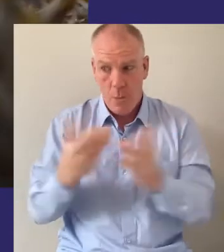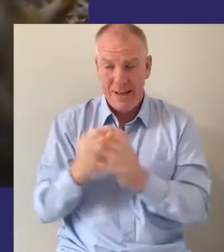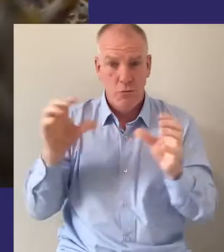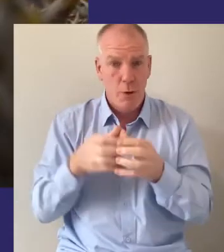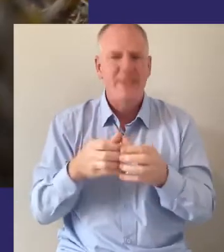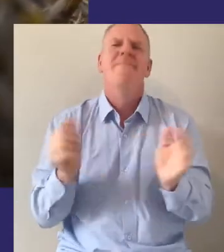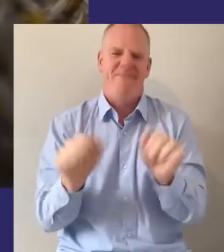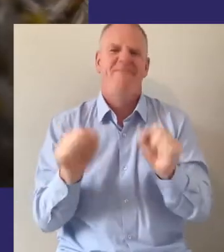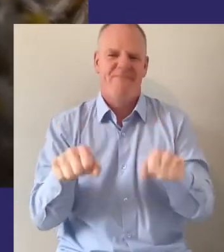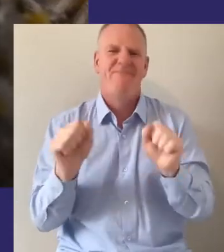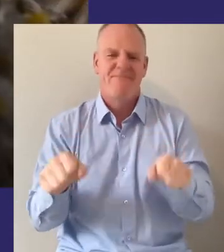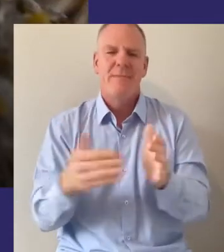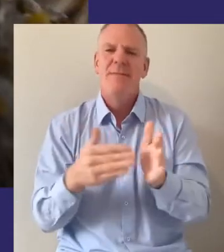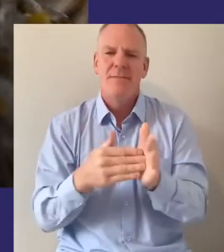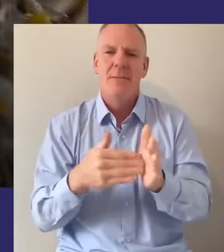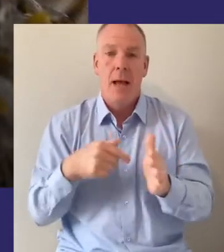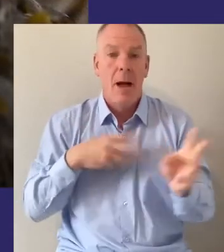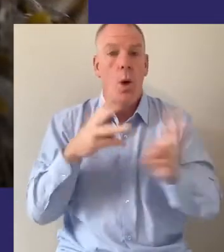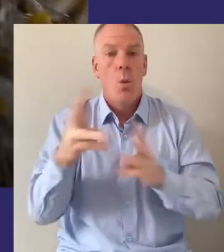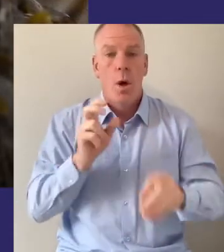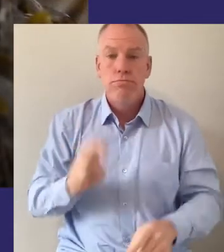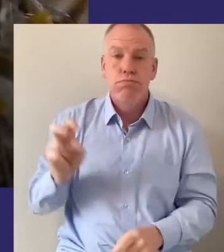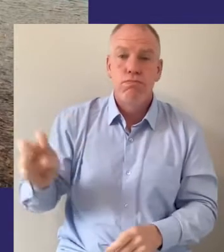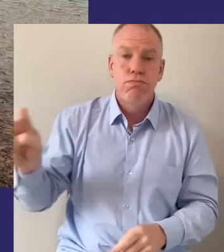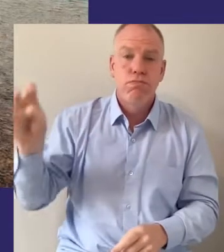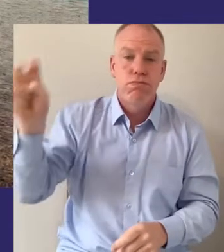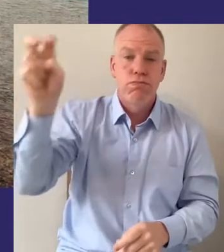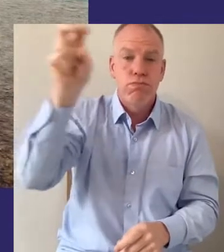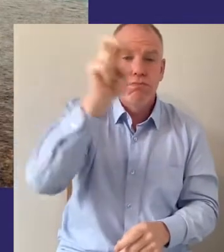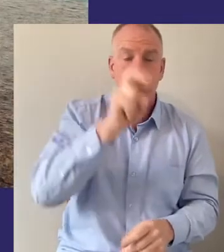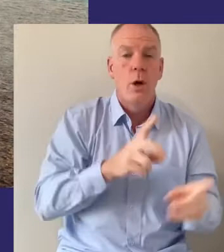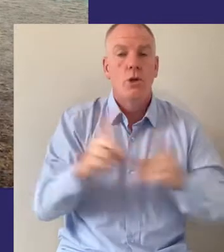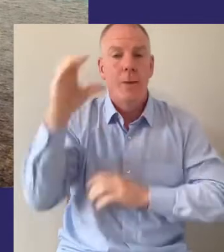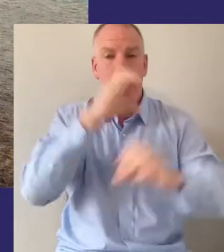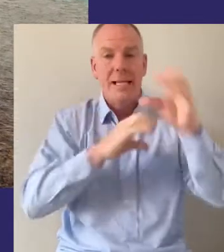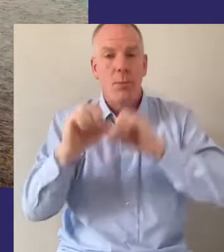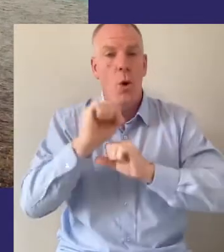I think so, I mean, as I work my way around the coast doing Explore Your Shore workshops